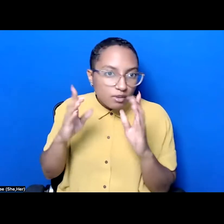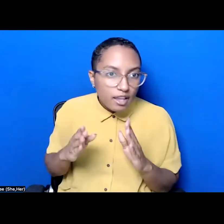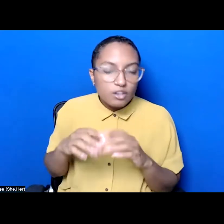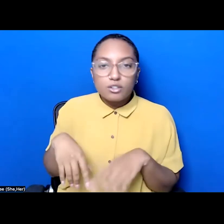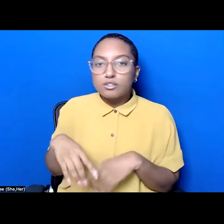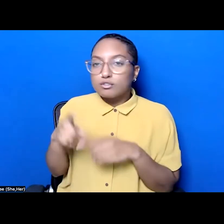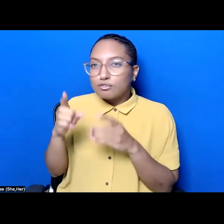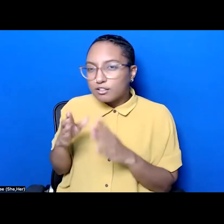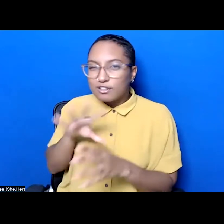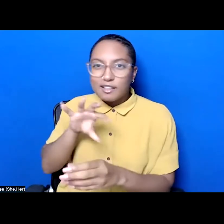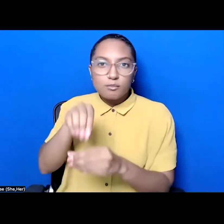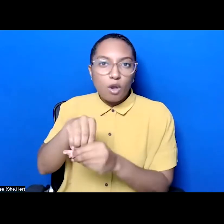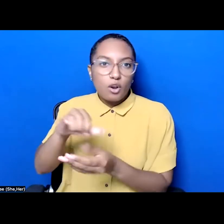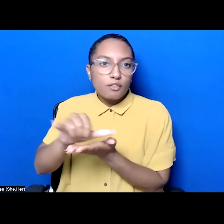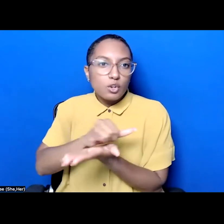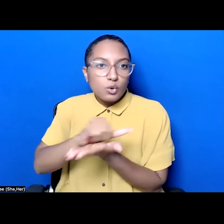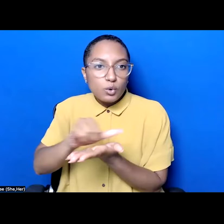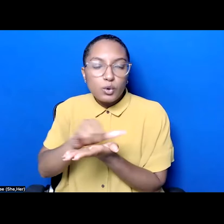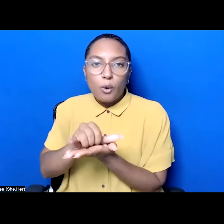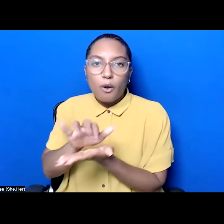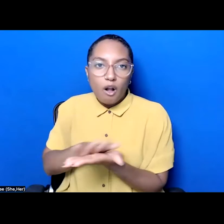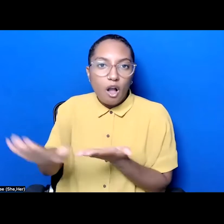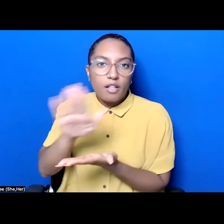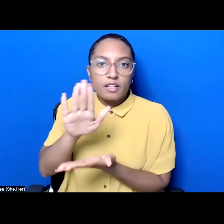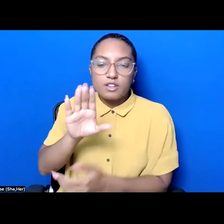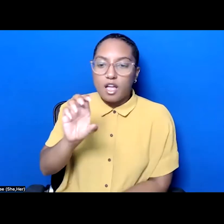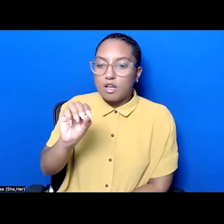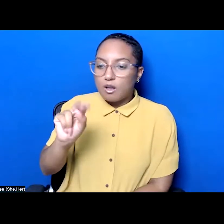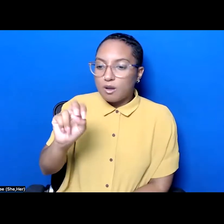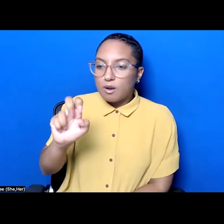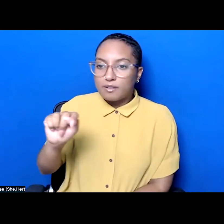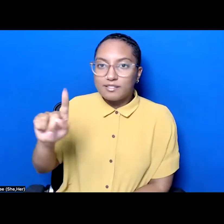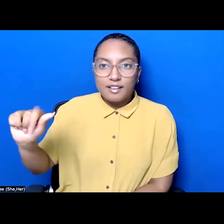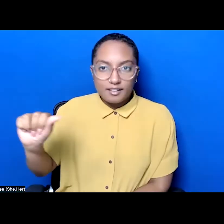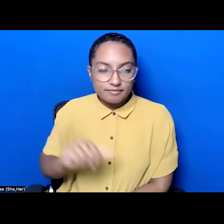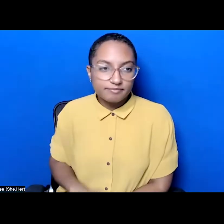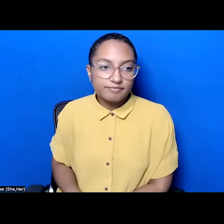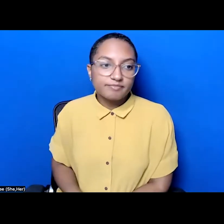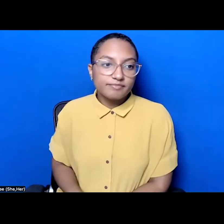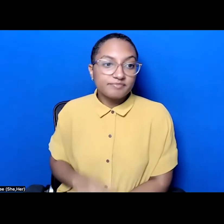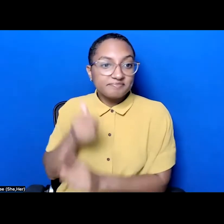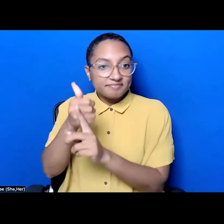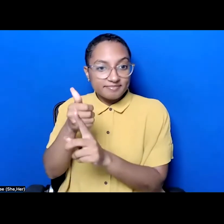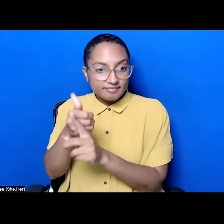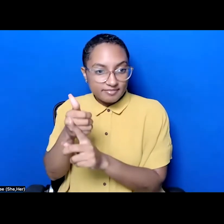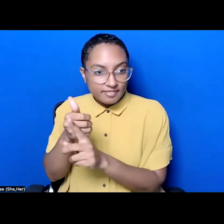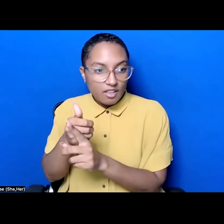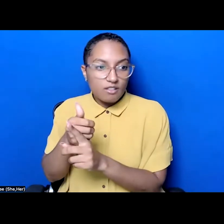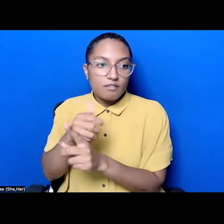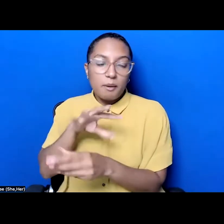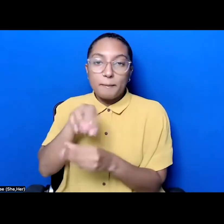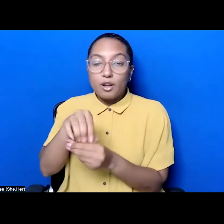of New York College at Oneonta. She is also a fellow of the New York Academy of Historians.